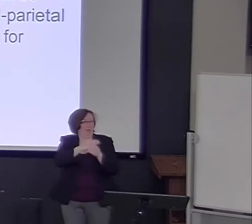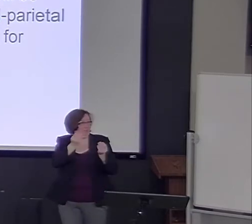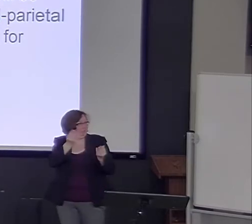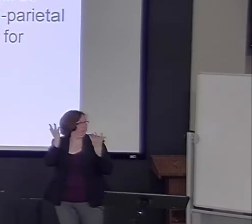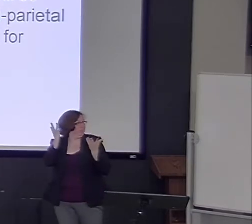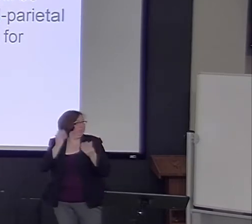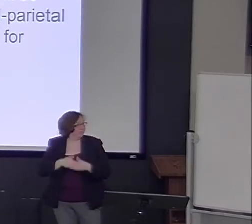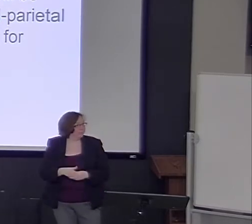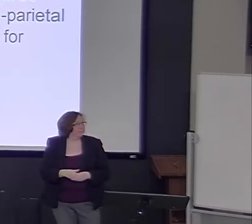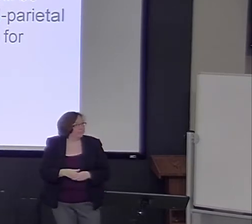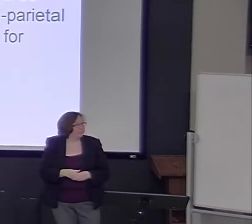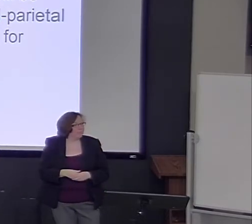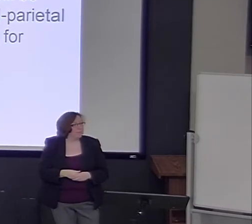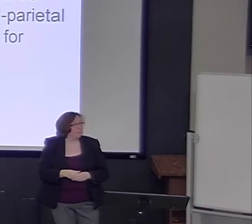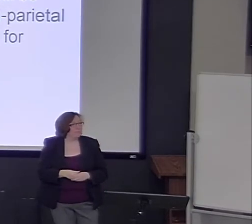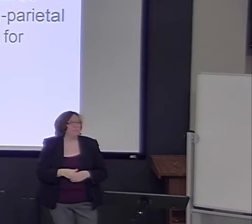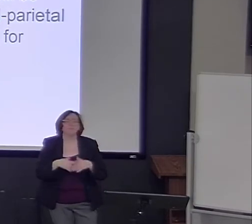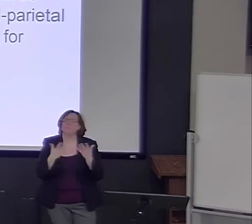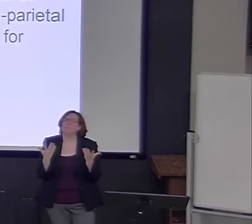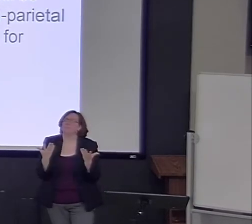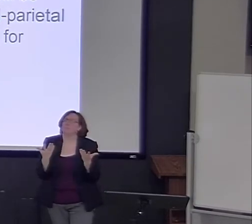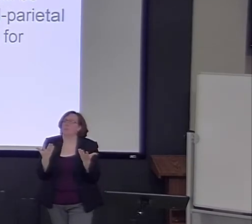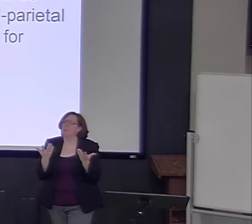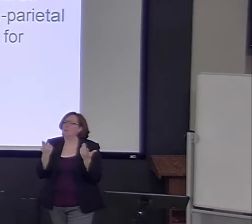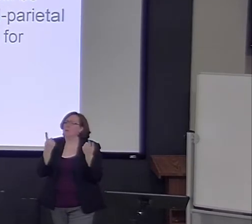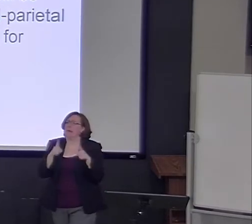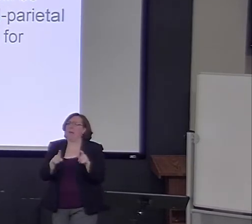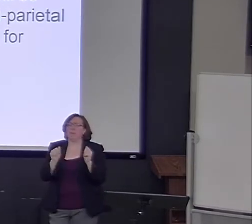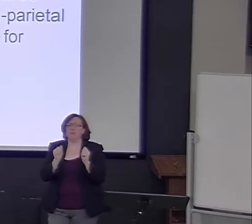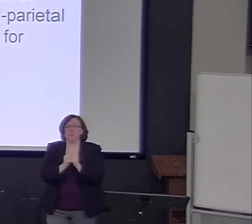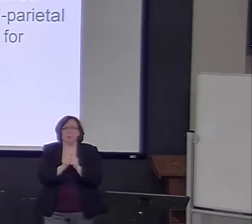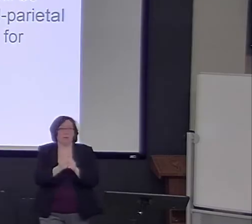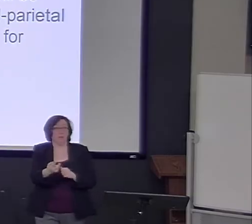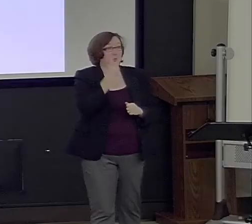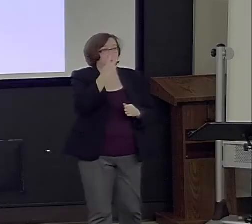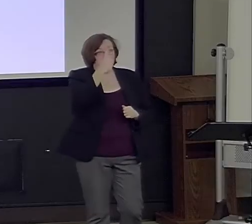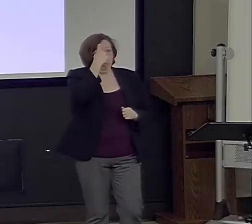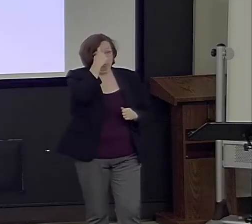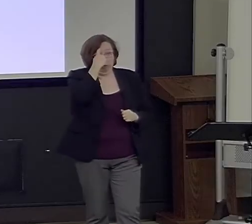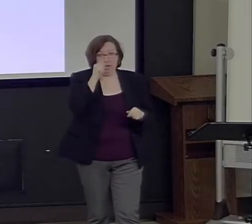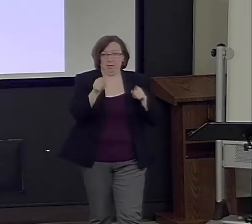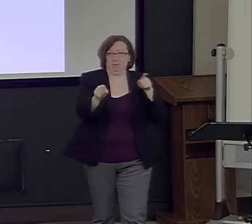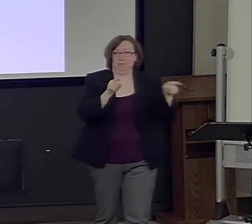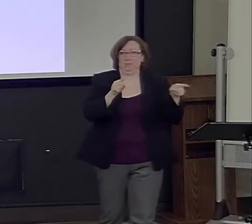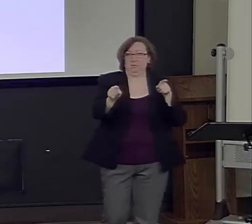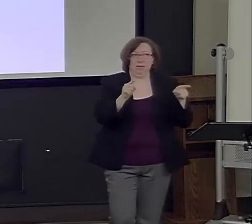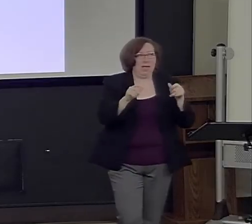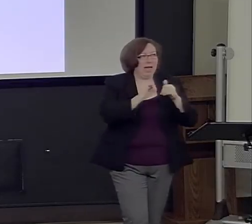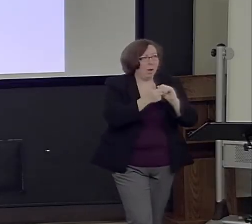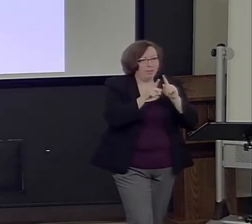So what happens with the cross-brain coherence? We have a very strong prediction based on our eye-to-eye condition,